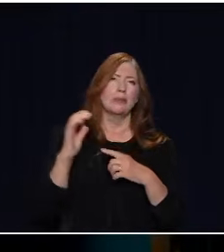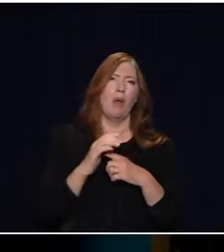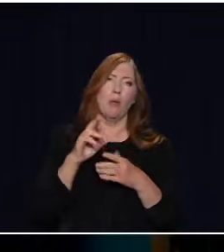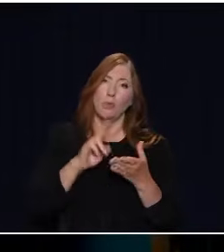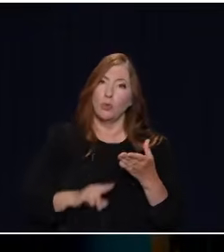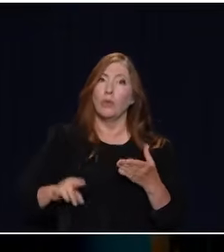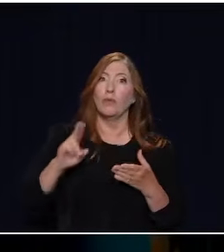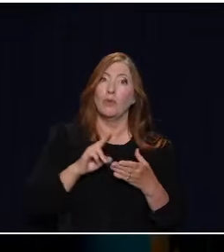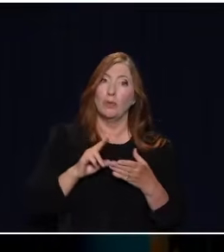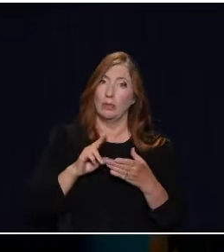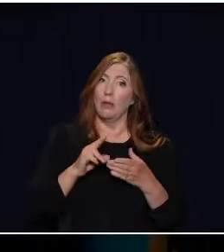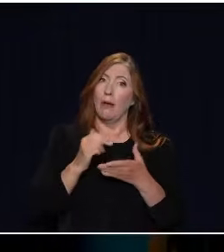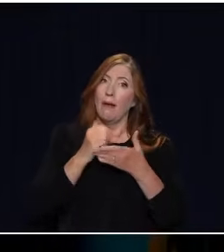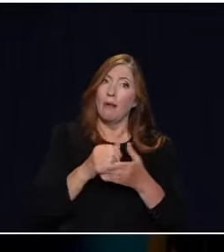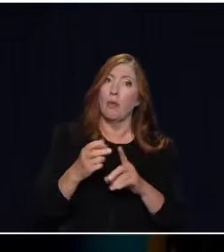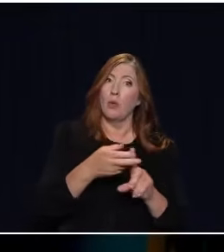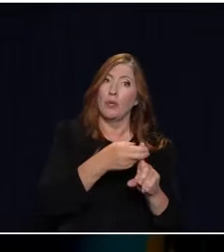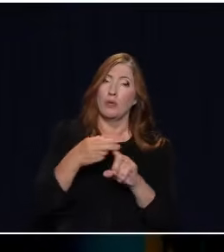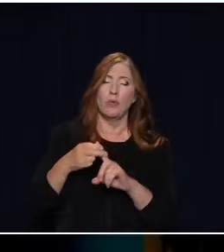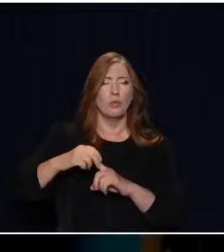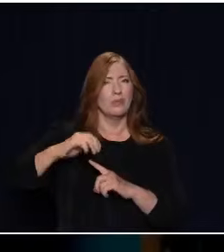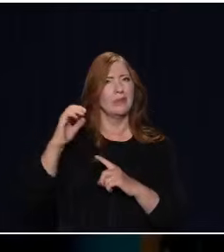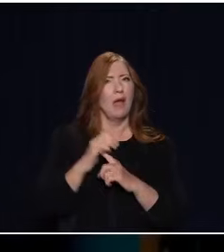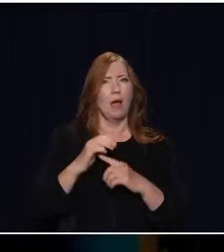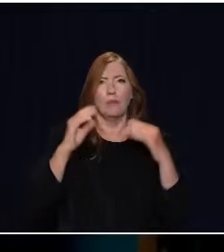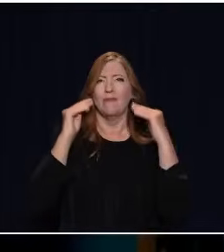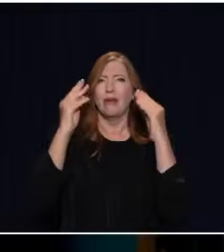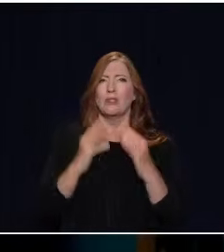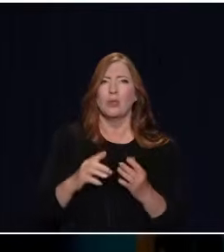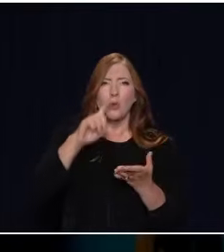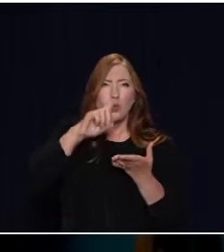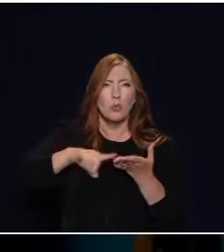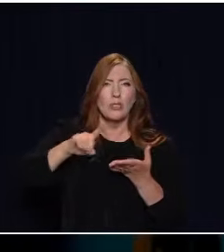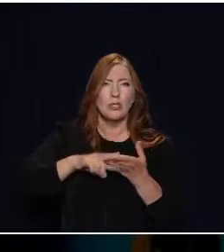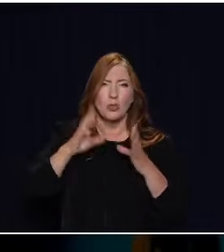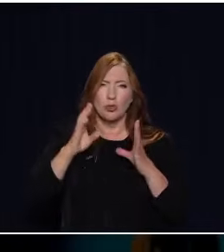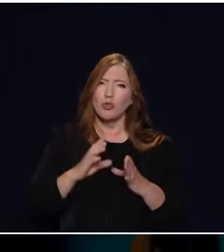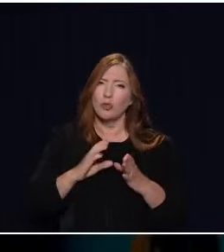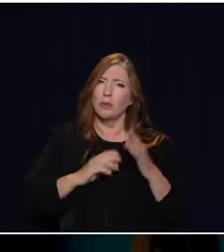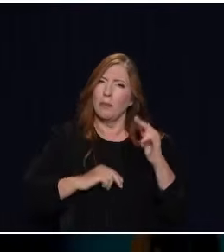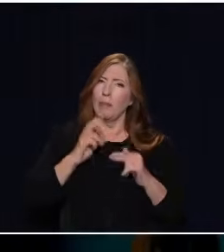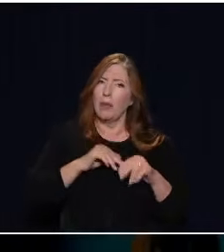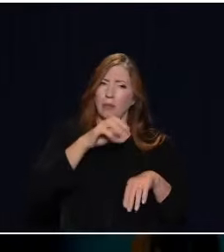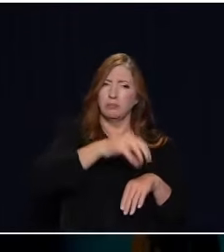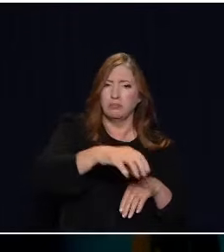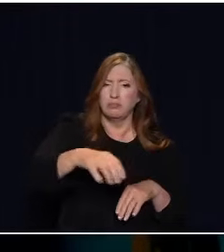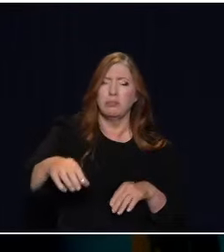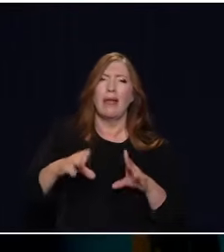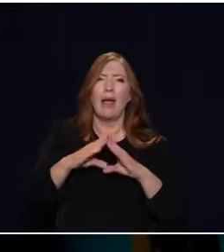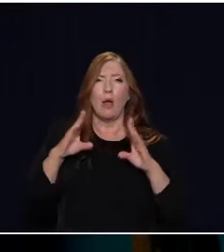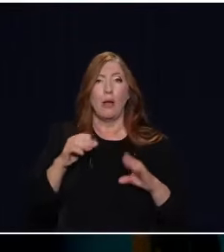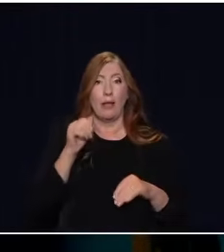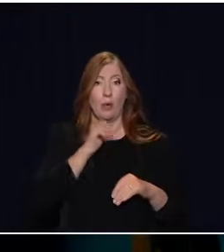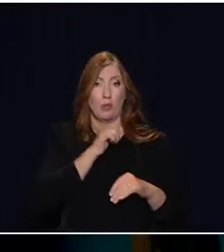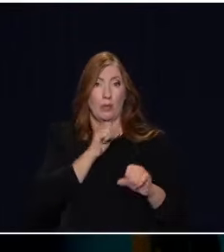DISTRICTS TO BUILD HOUSING UNITS FOR OUR TEACHERS. A LOT OF OUR TOP TIER